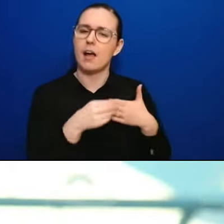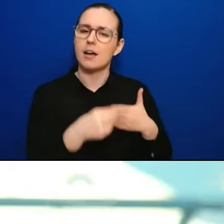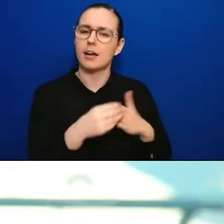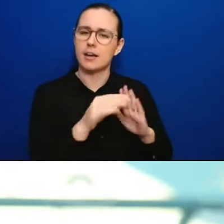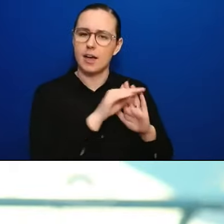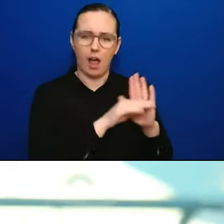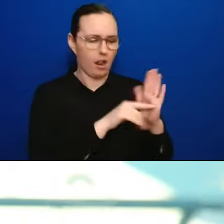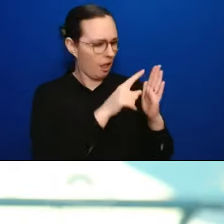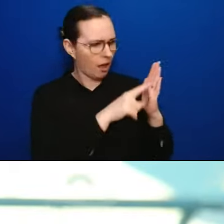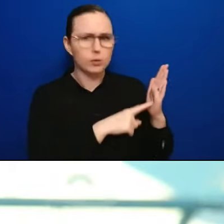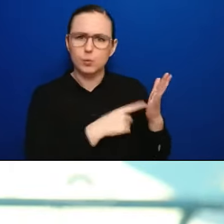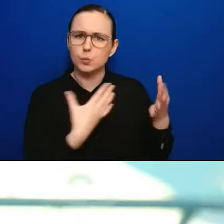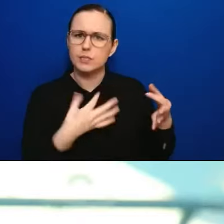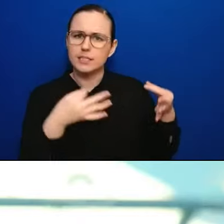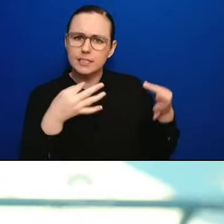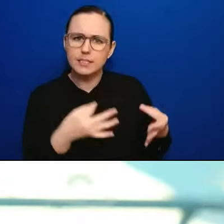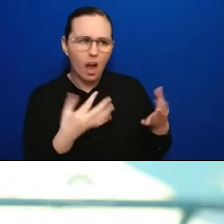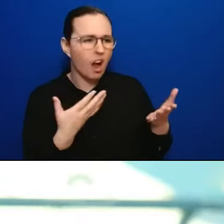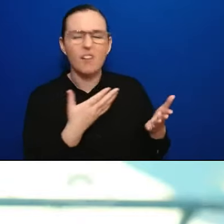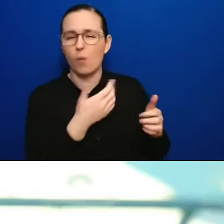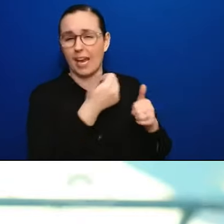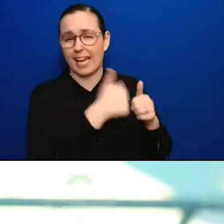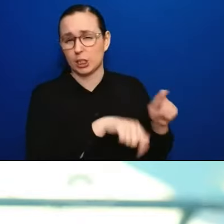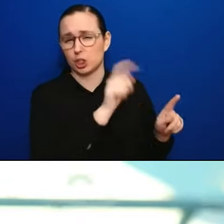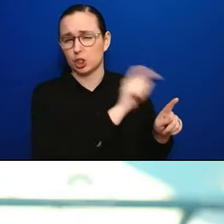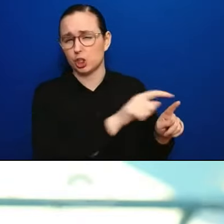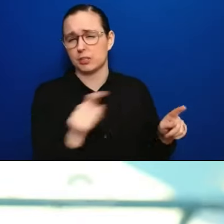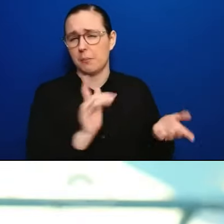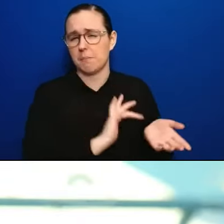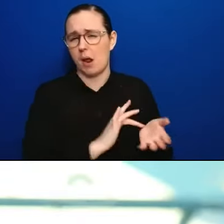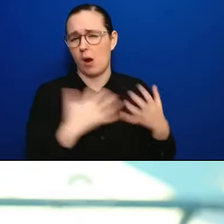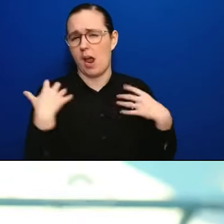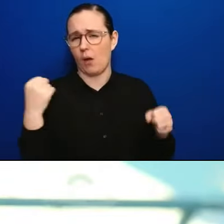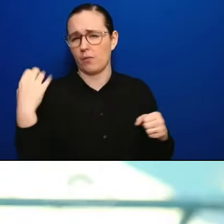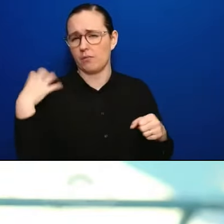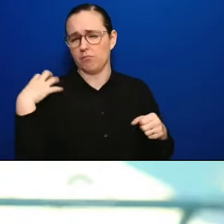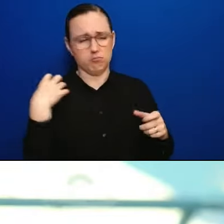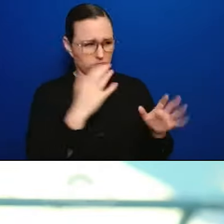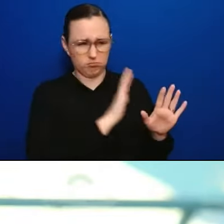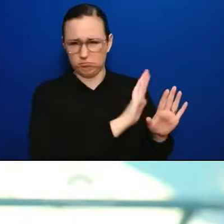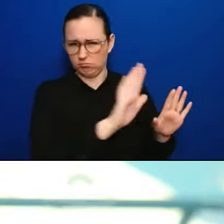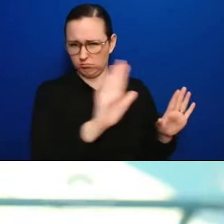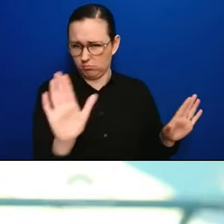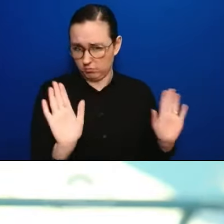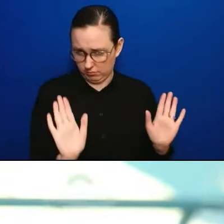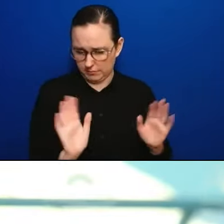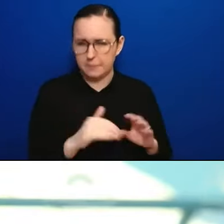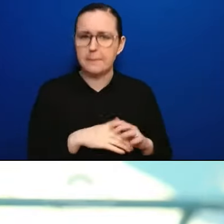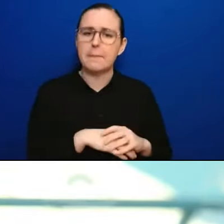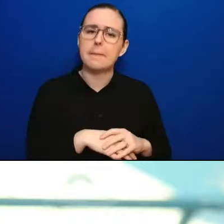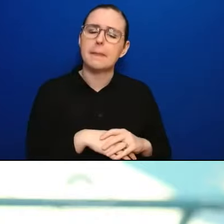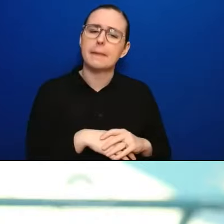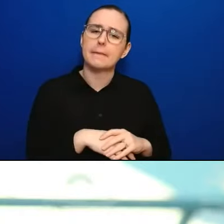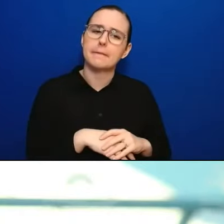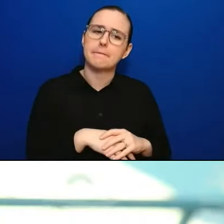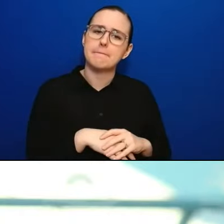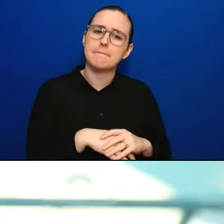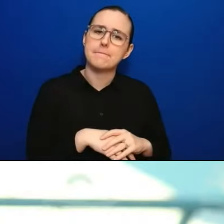are public health guidance that MHOs use on a case by case -- case-by-case basis to make a